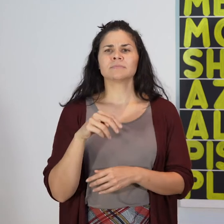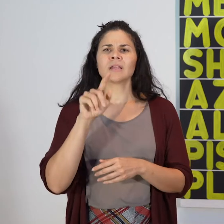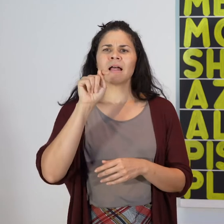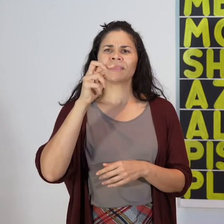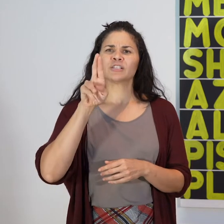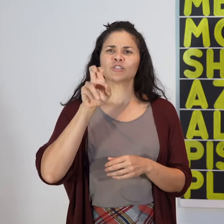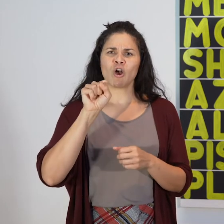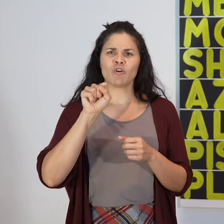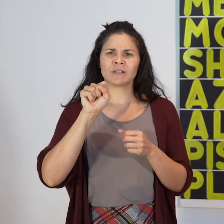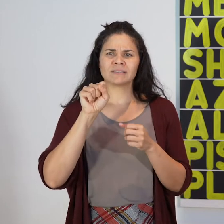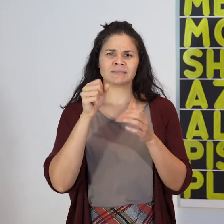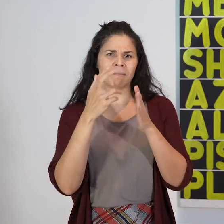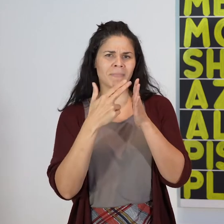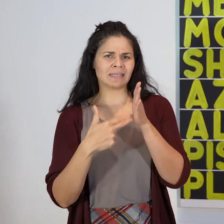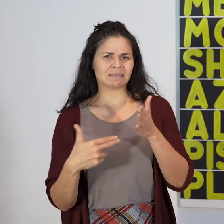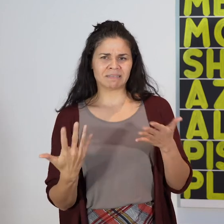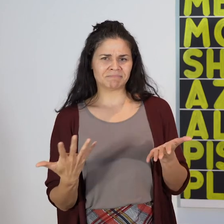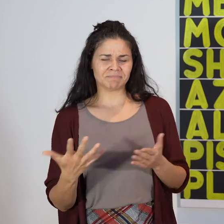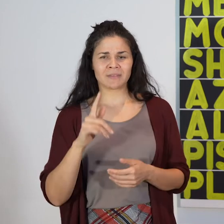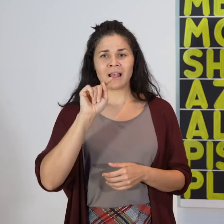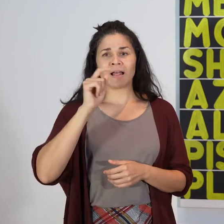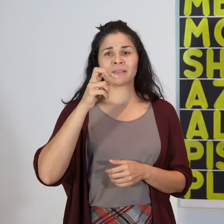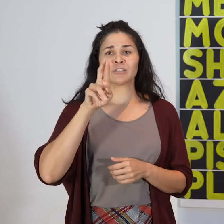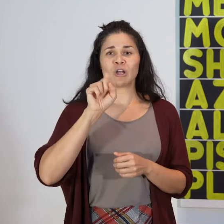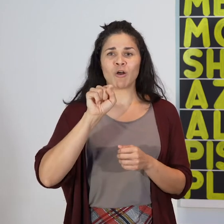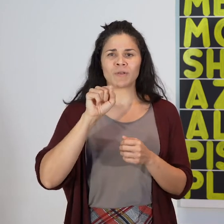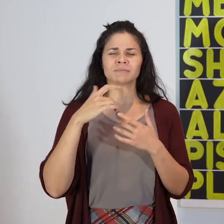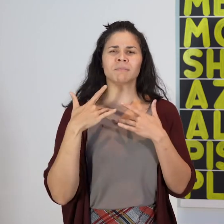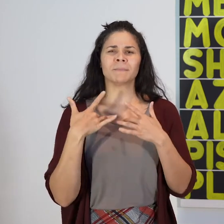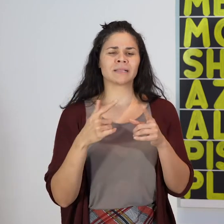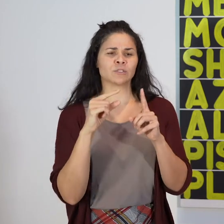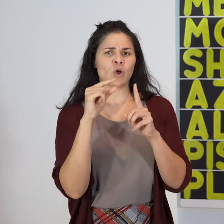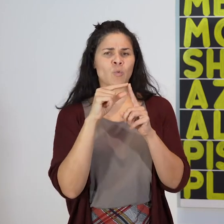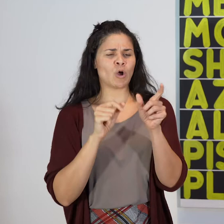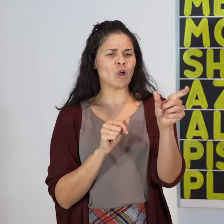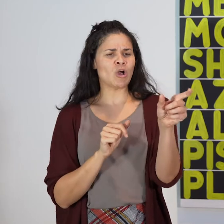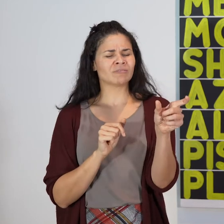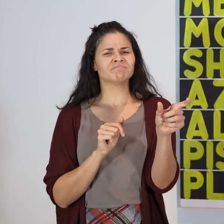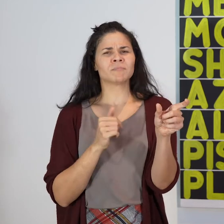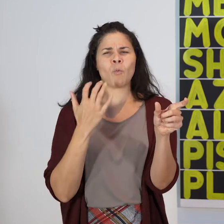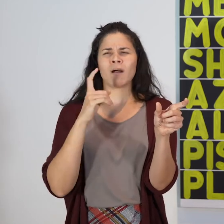Bochner creates Thesaurus Paintings, so-called for their resemblance to the way words